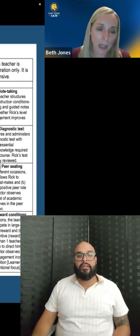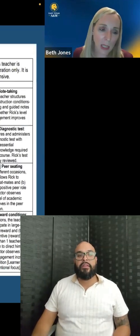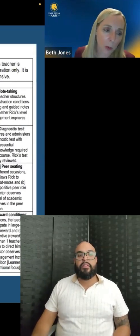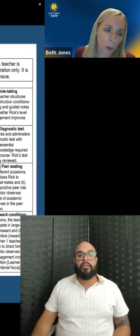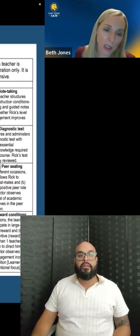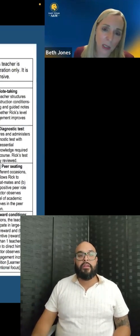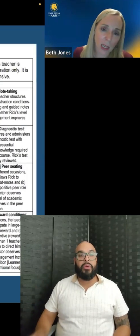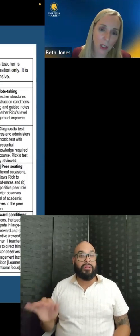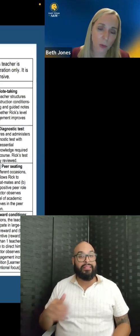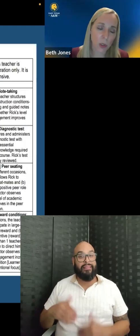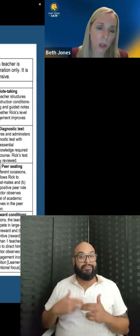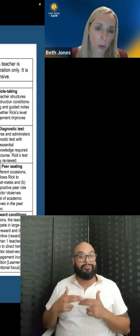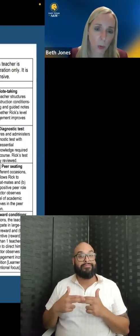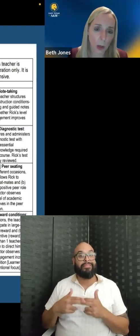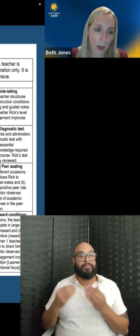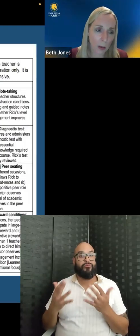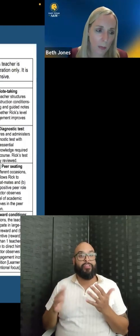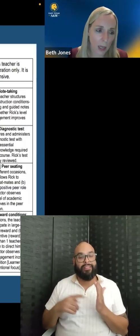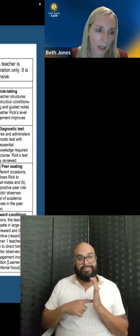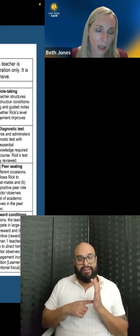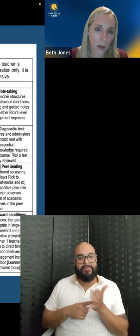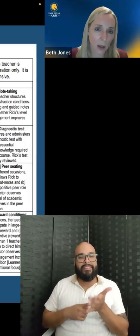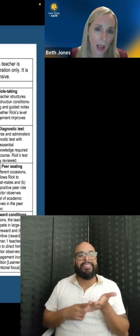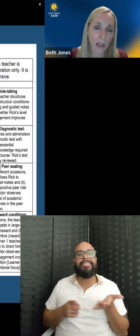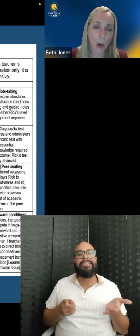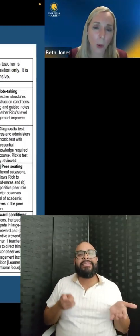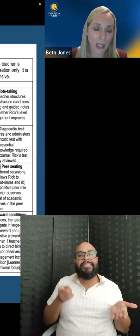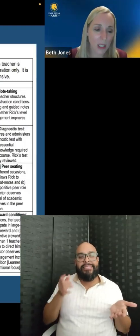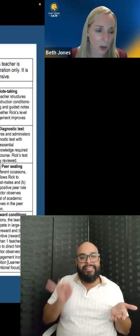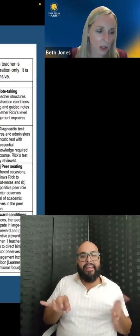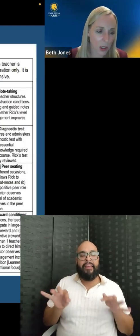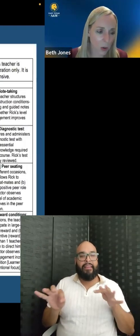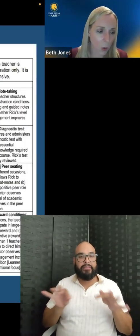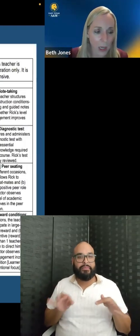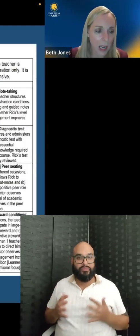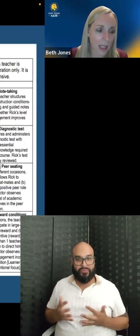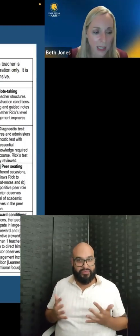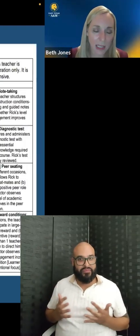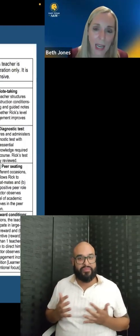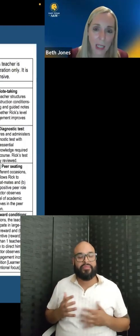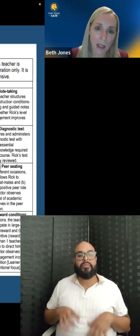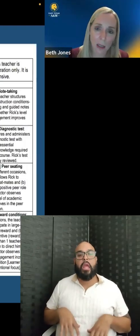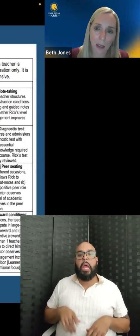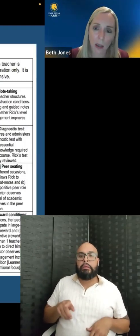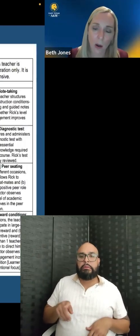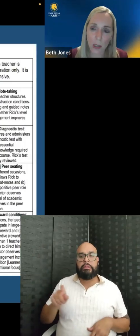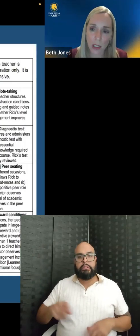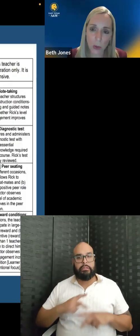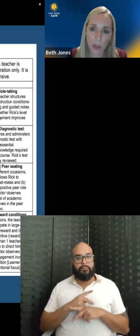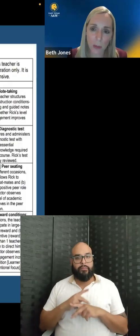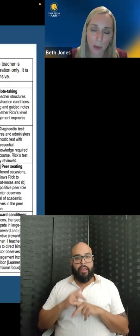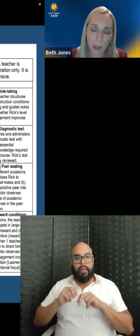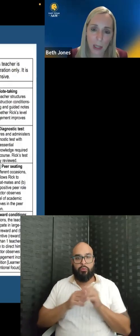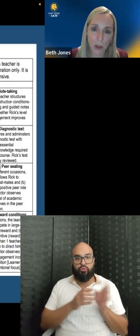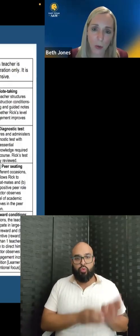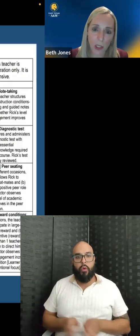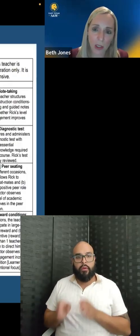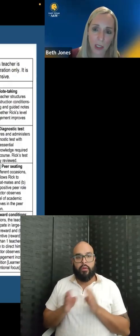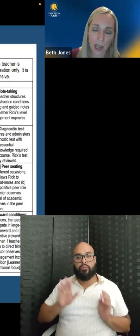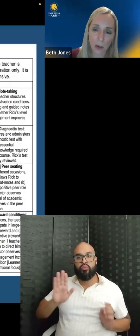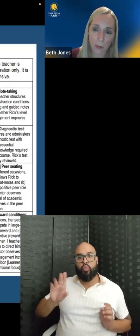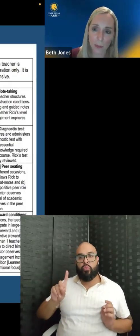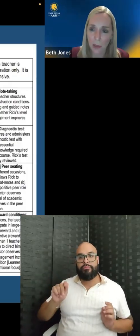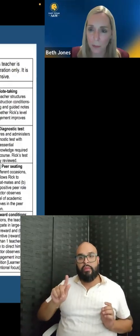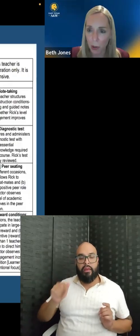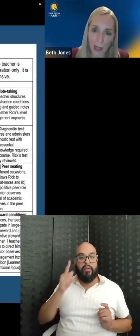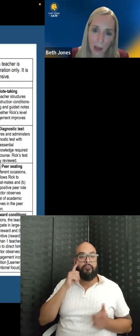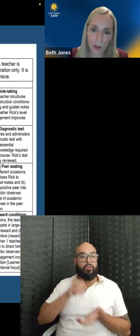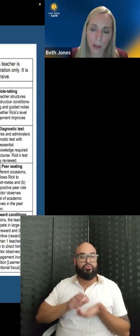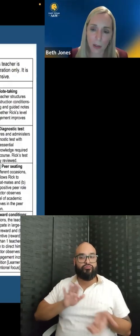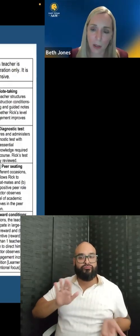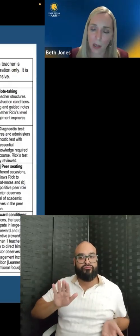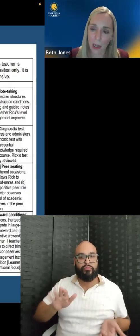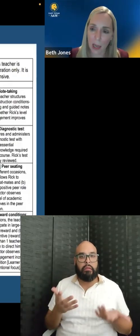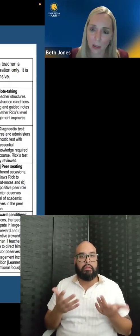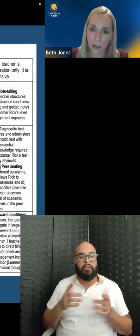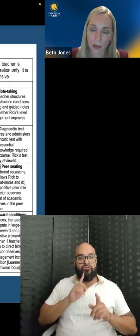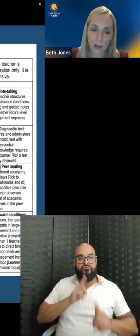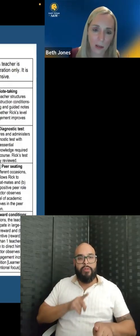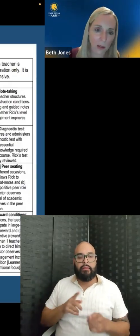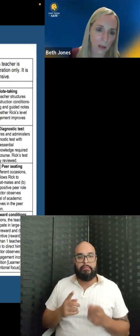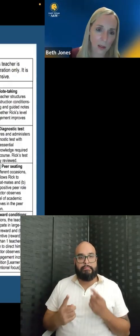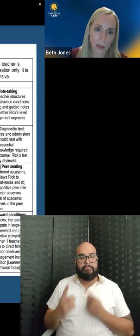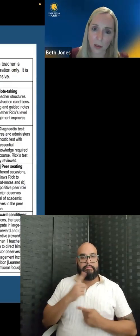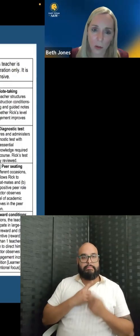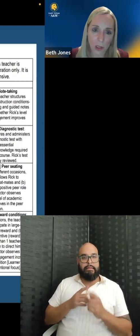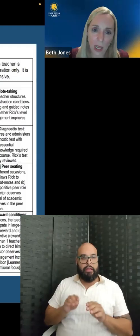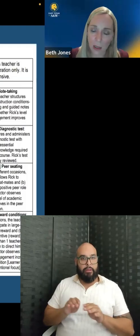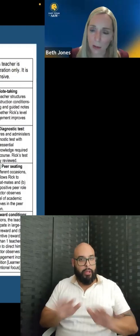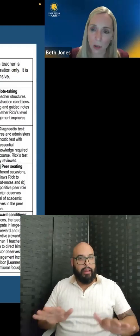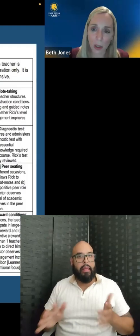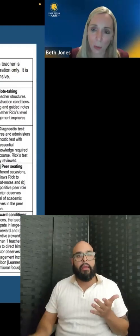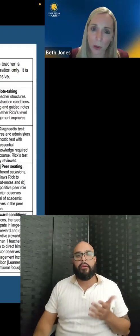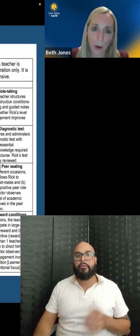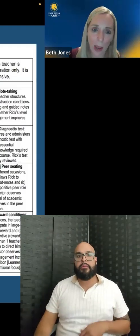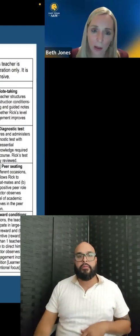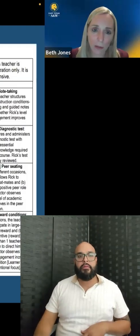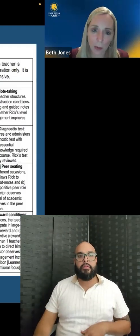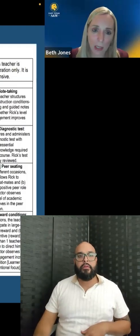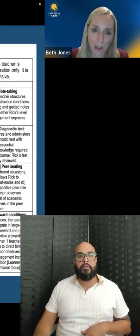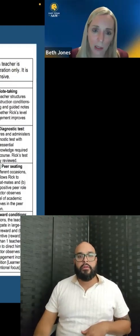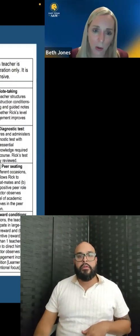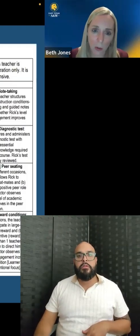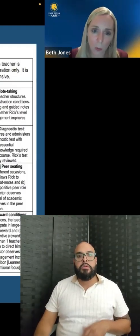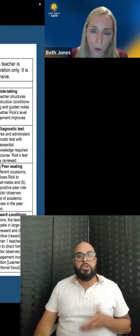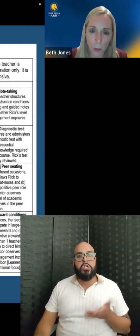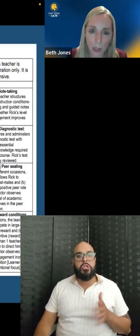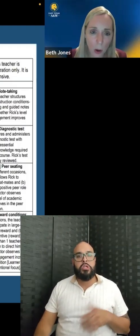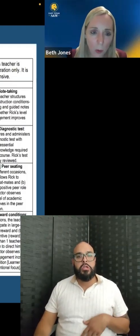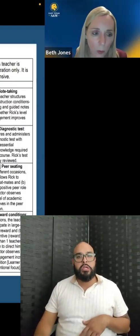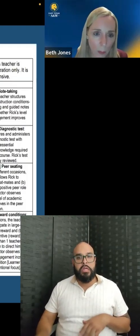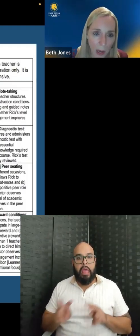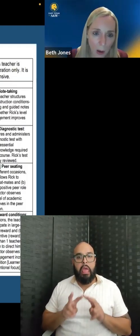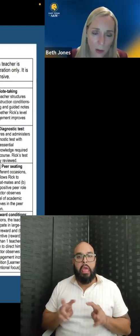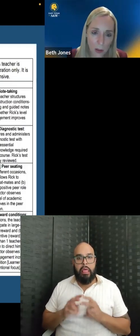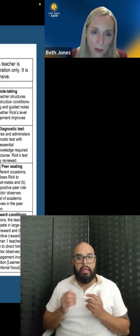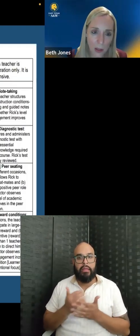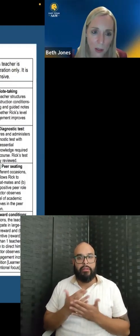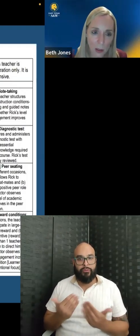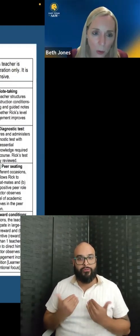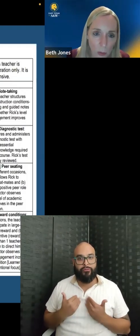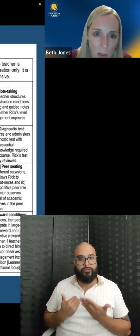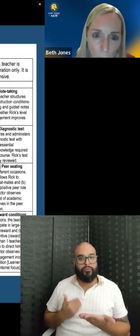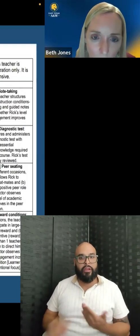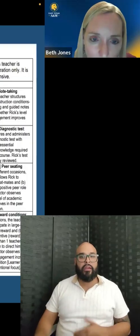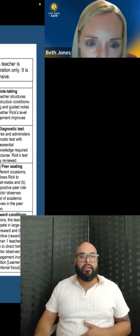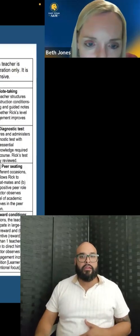But basically what it's letting you do is having a way to just organize the data on a student to be able to answer questions and how to put it out and you just kind of look at what you have basically on what do we know about this, you know, the student.